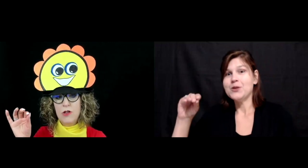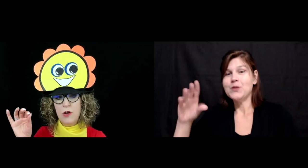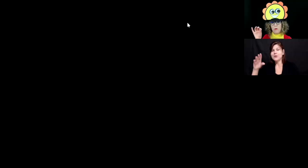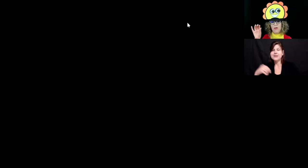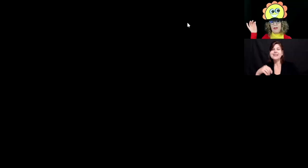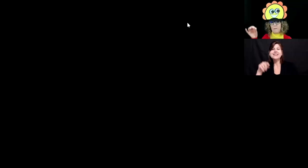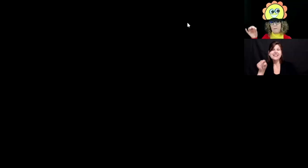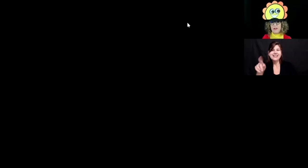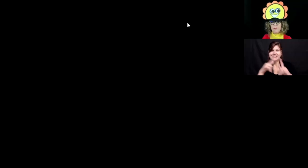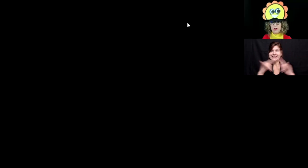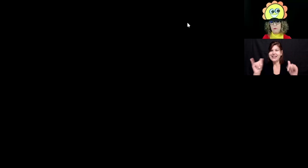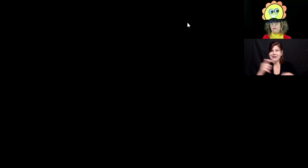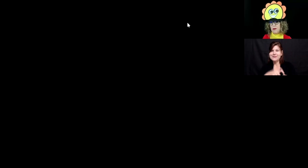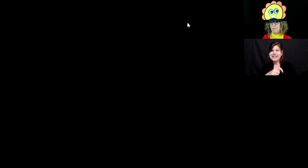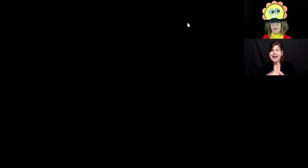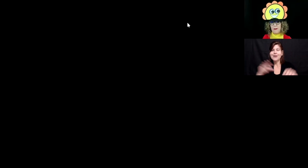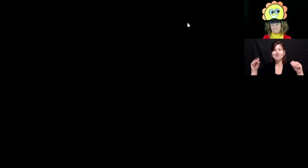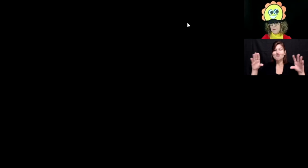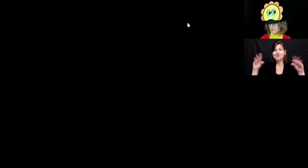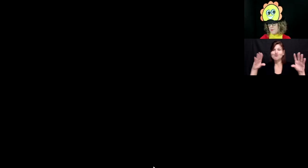to do, or the manipulative to do "Ribbit, ribbit."